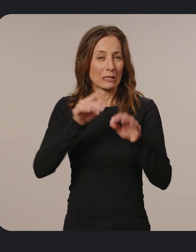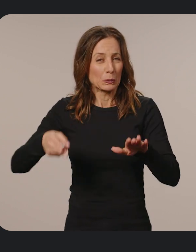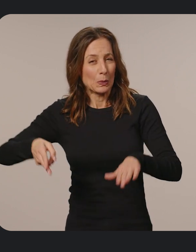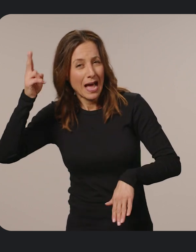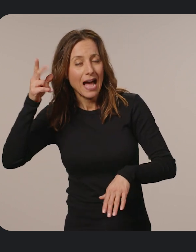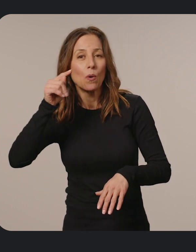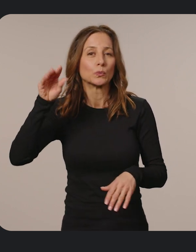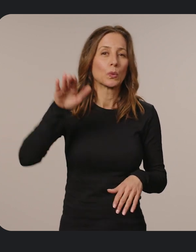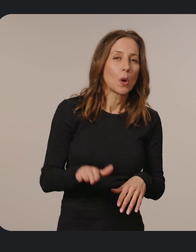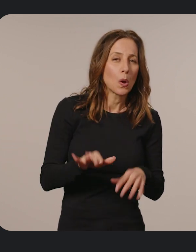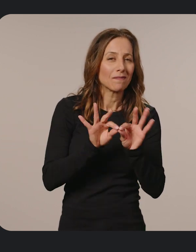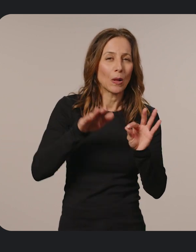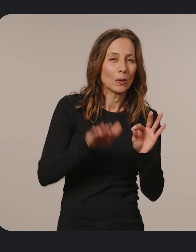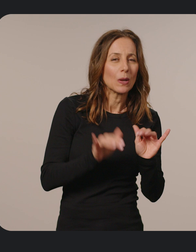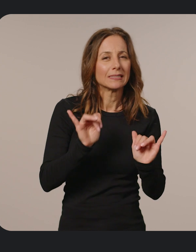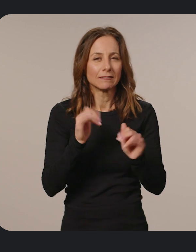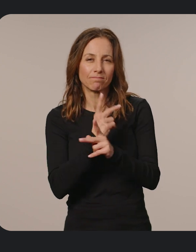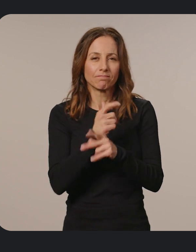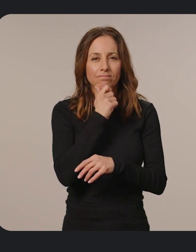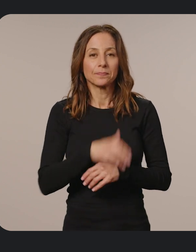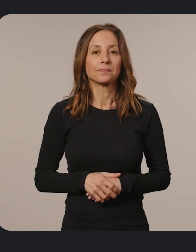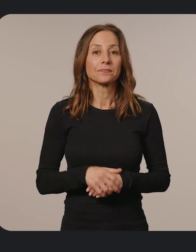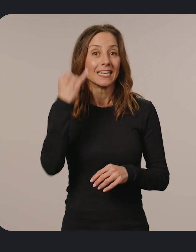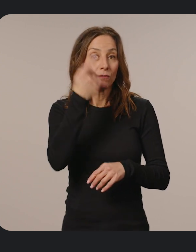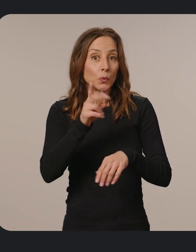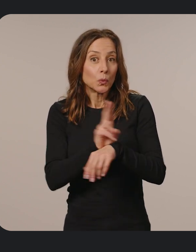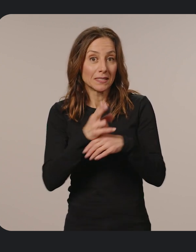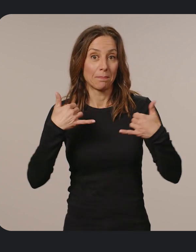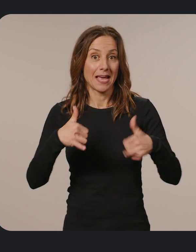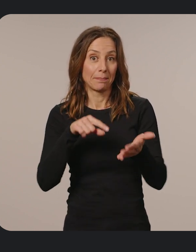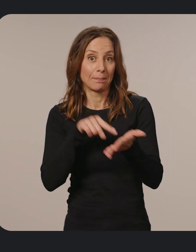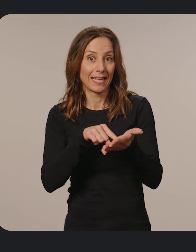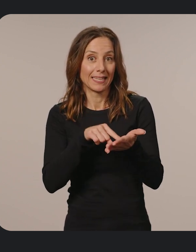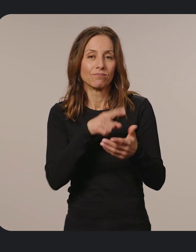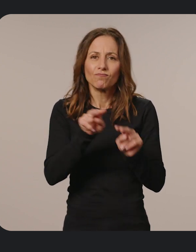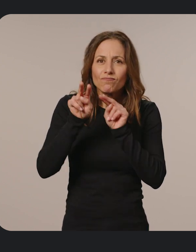of a sale or even undervaluing your own items. So if you use Play billing, look out